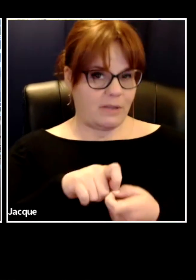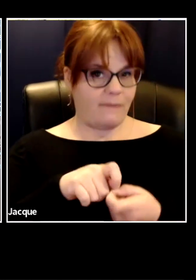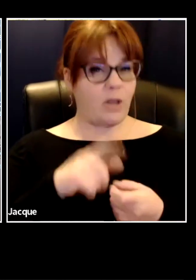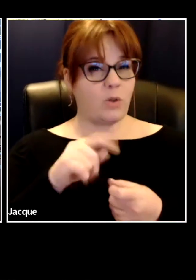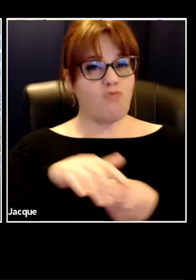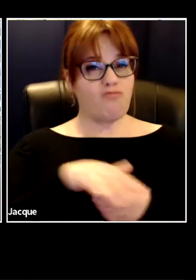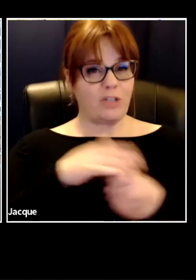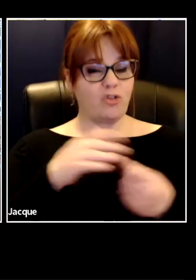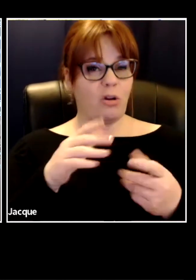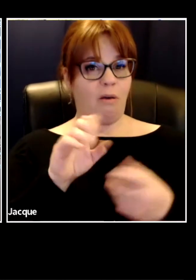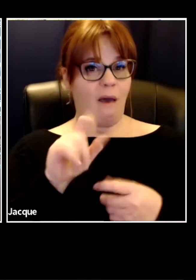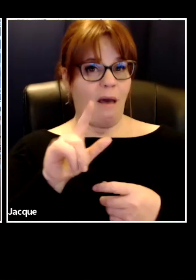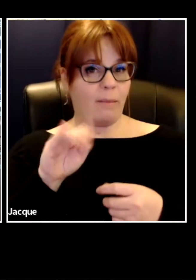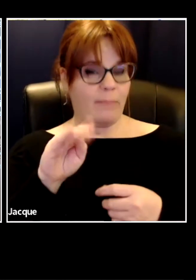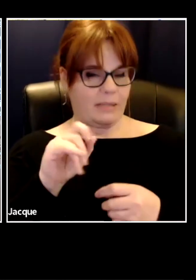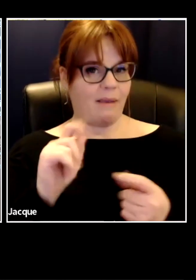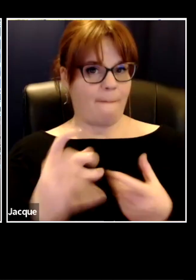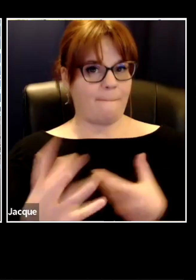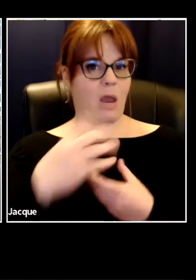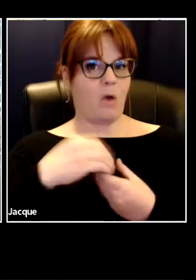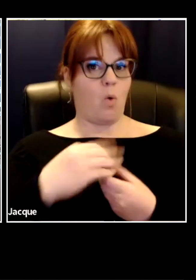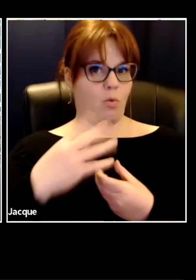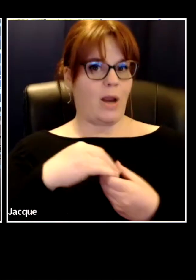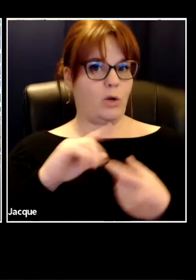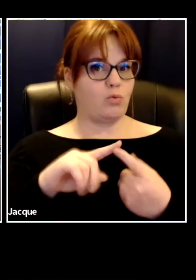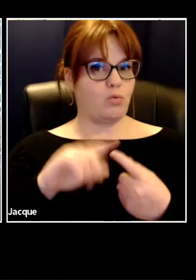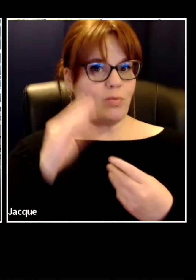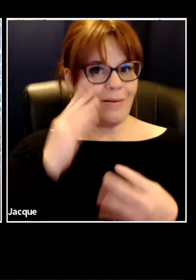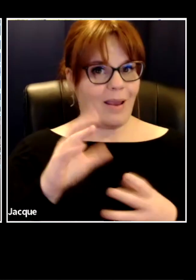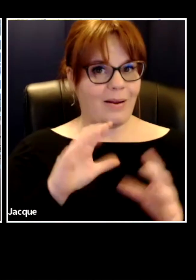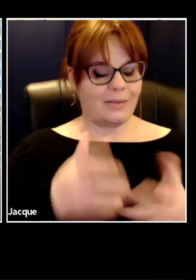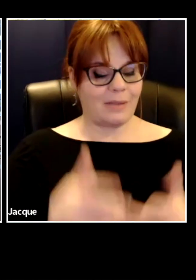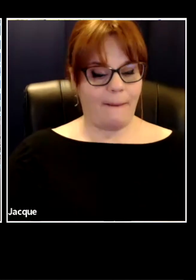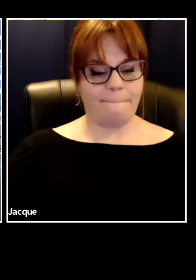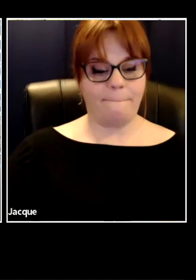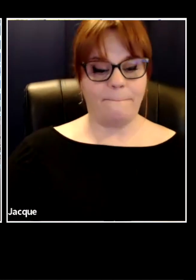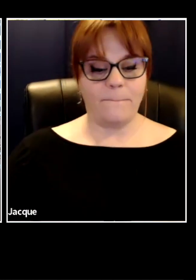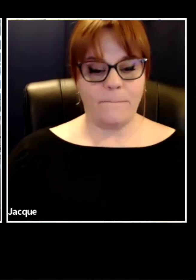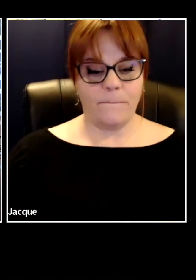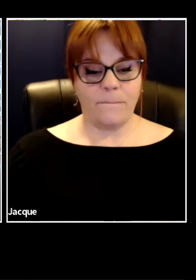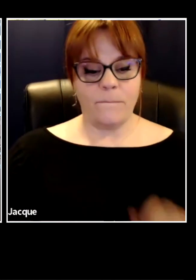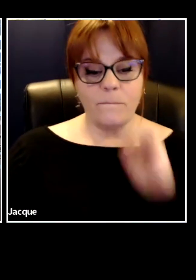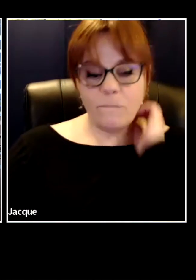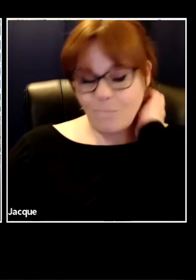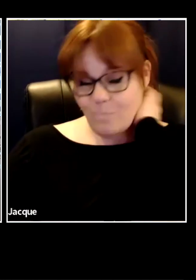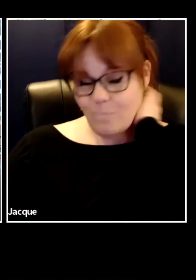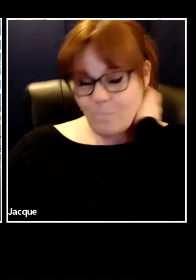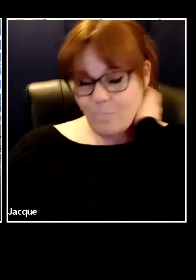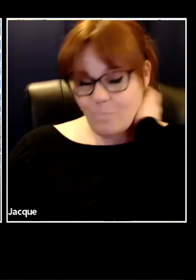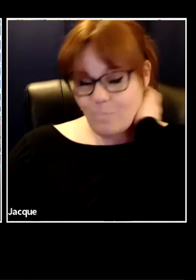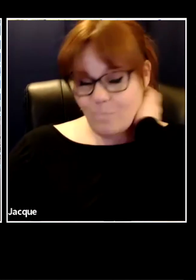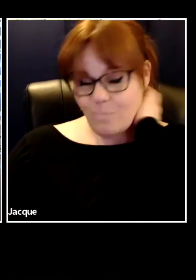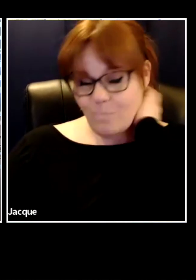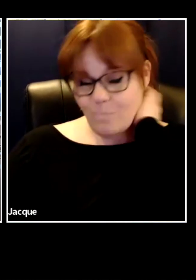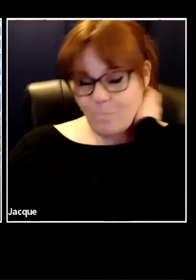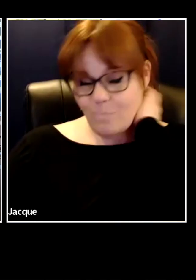can be incorporated into these data sets. Um, one of the things that we've really focused on with